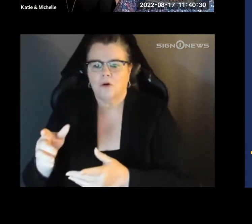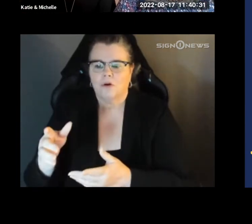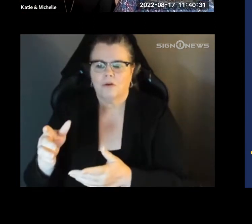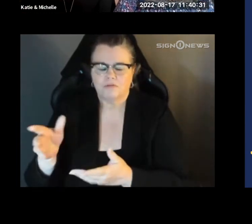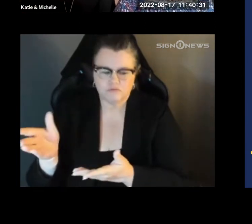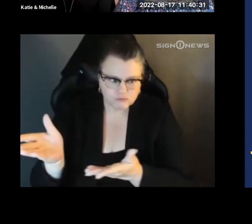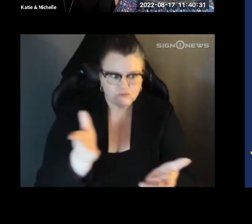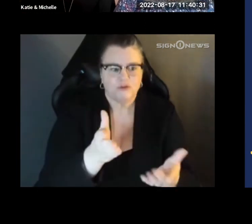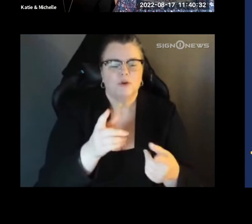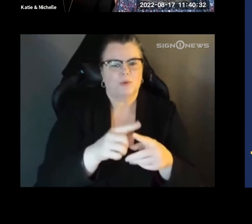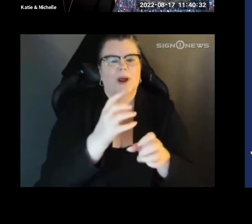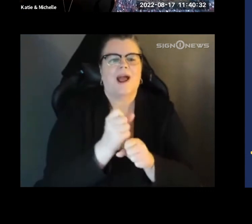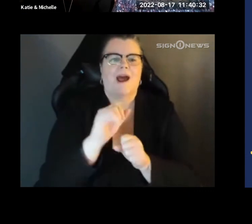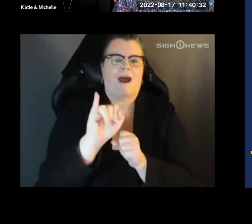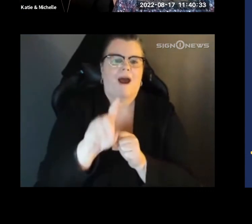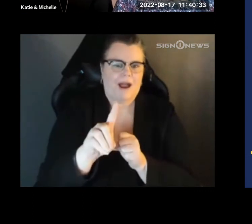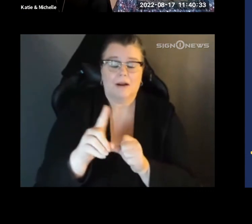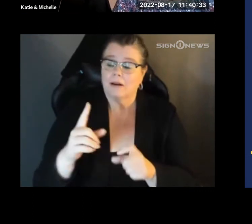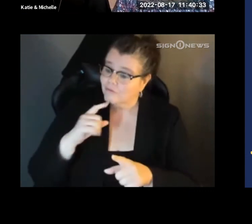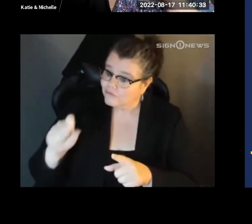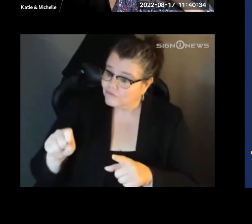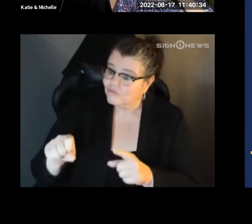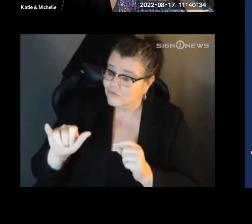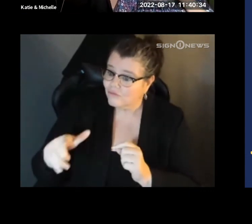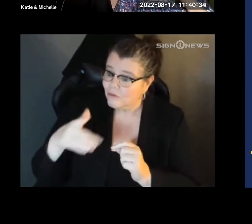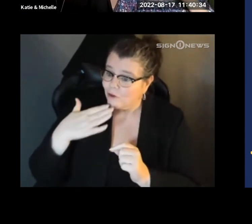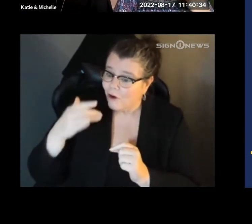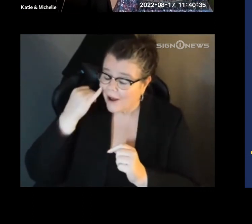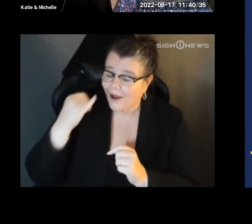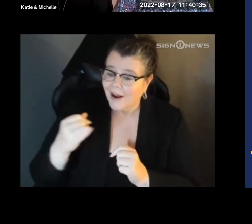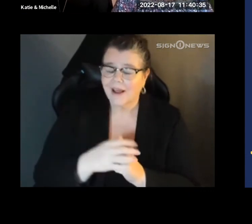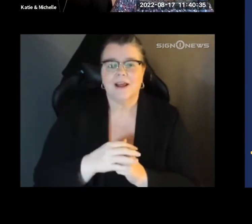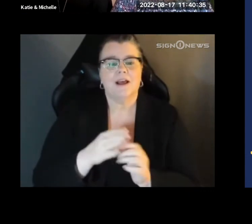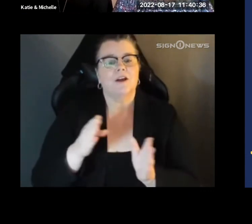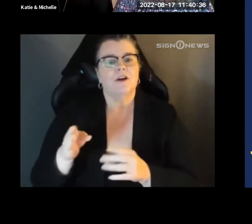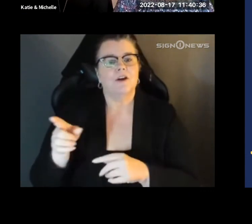presenting today um has been suggesting some of the questions that will be asked of the candidates